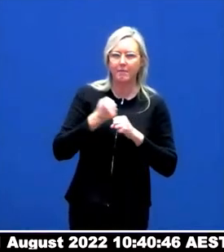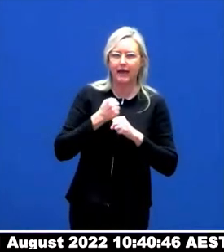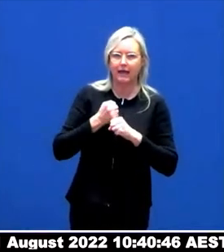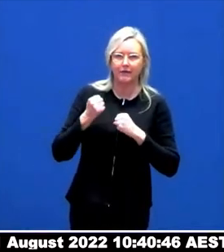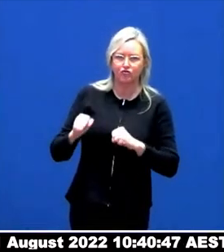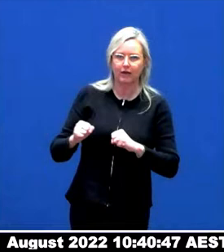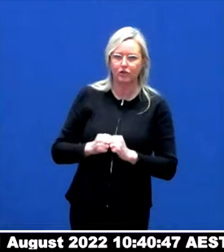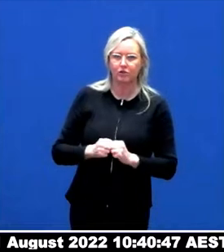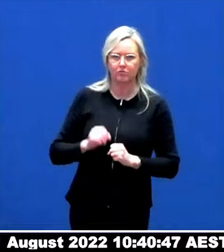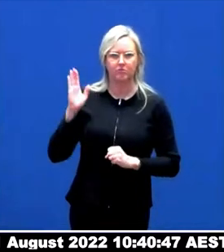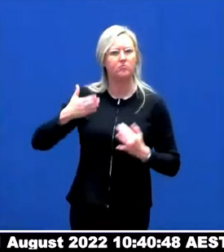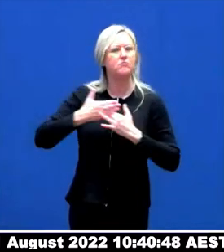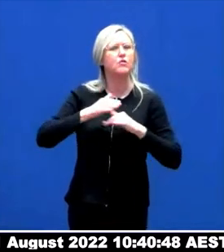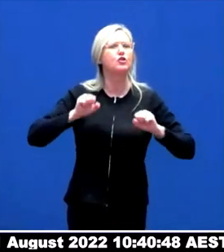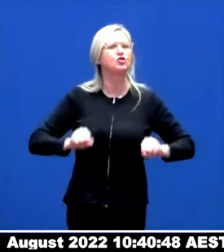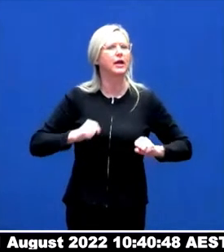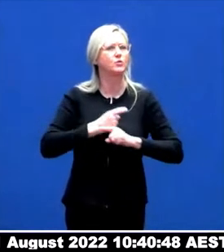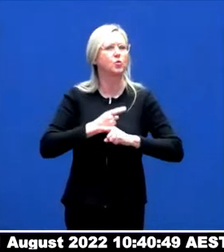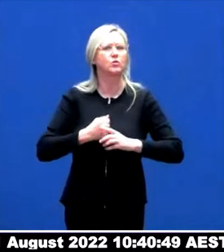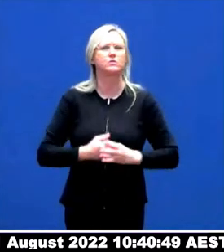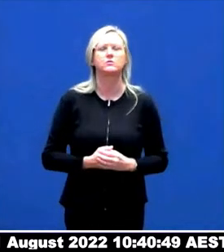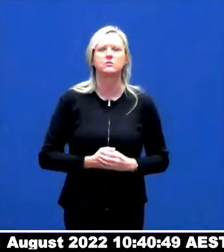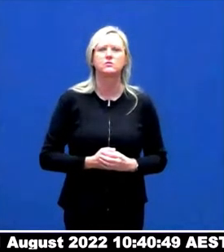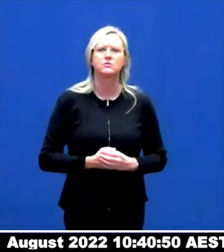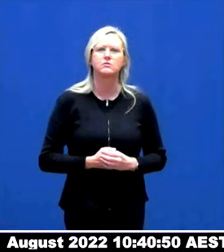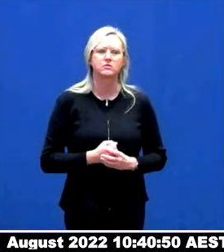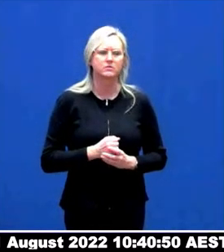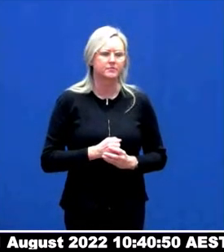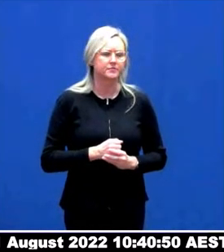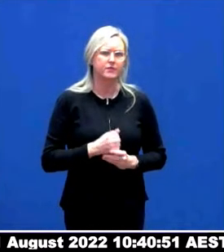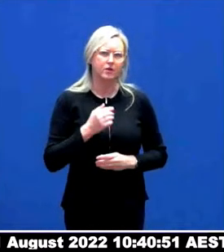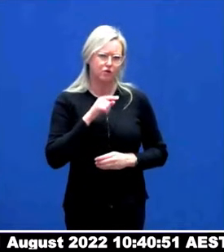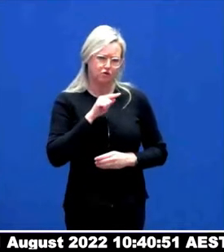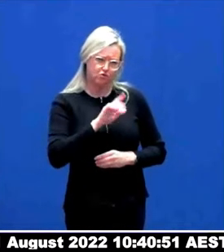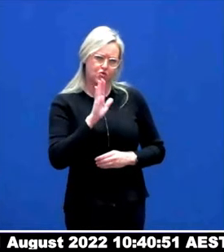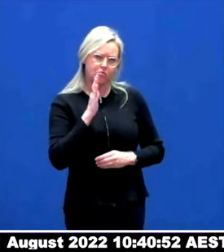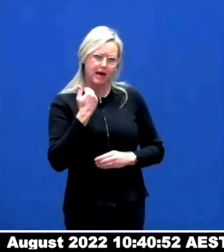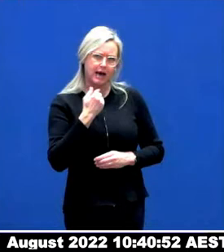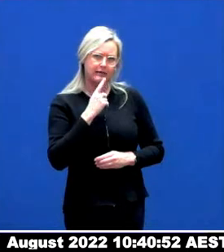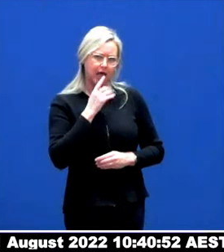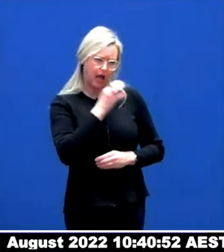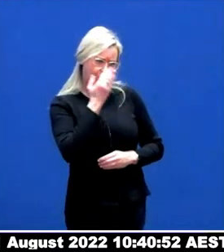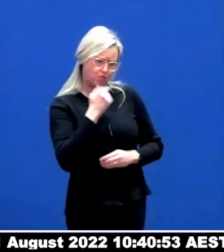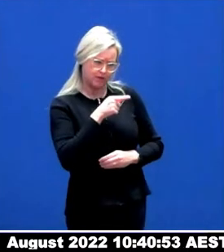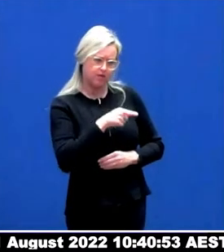Ms Mitchell, I think you said that one reason why homelessness was not specifically